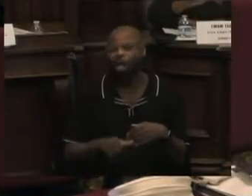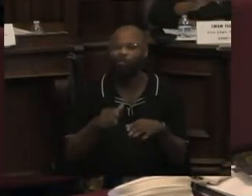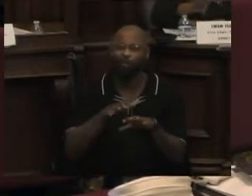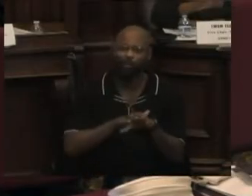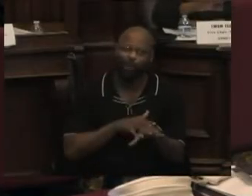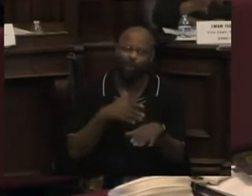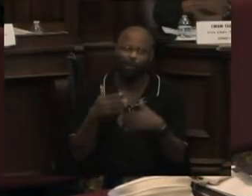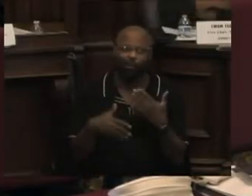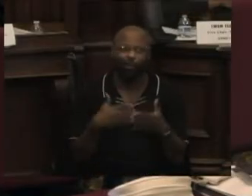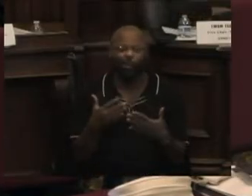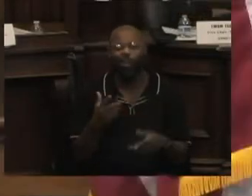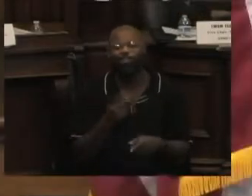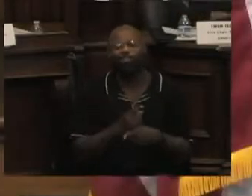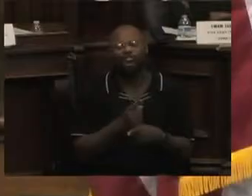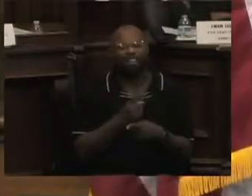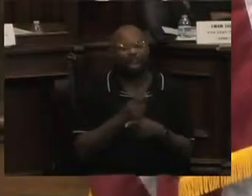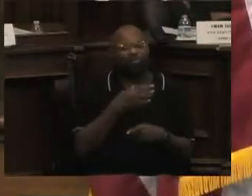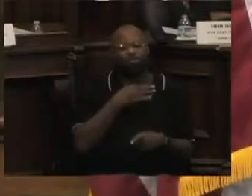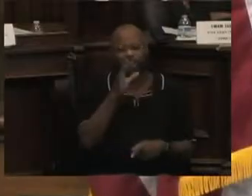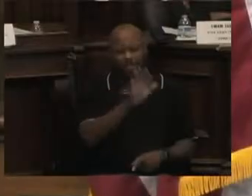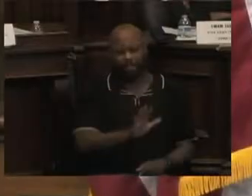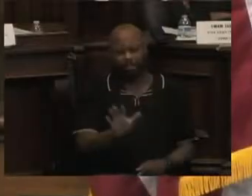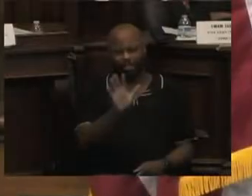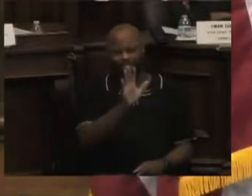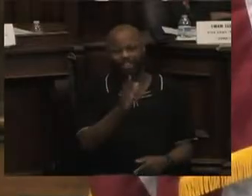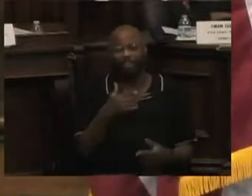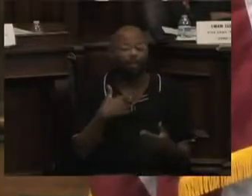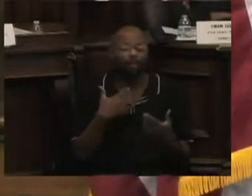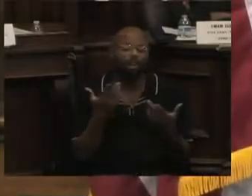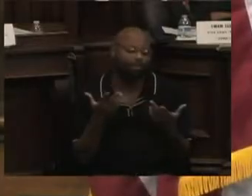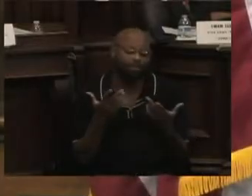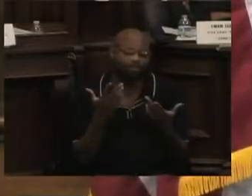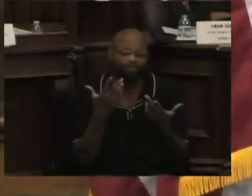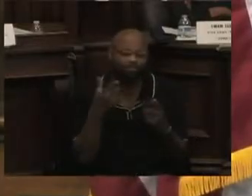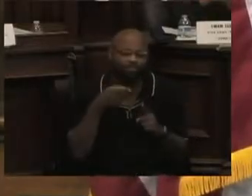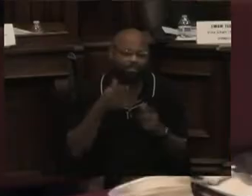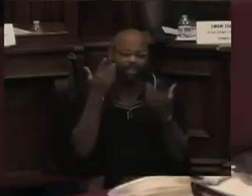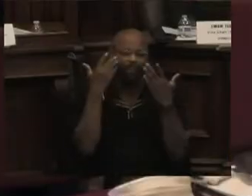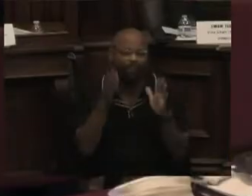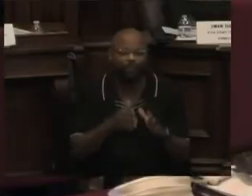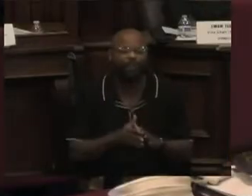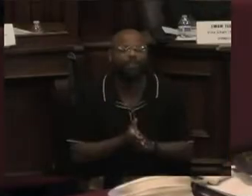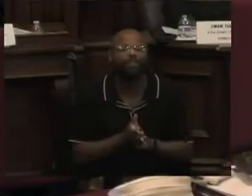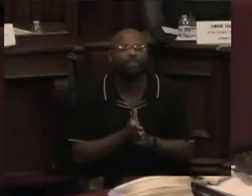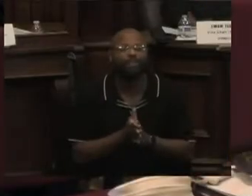the wheels in Albany probably